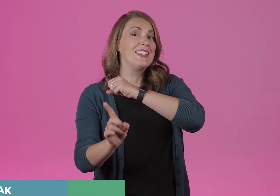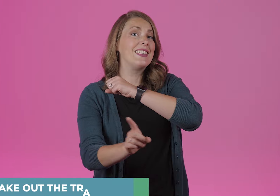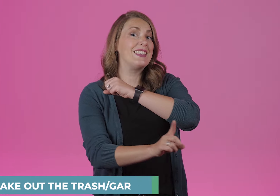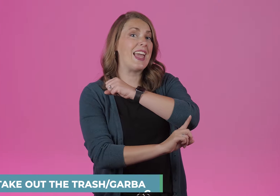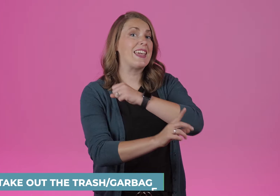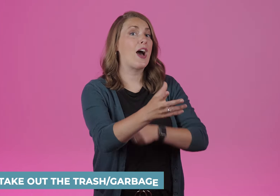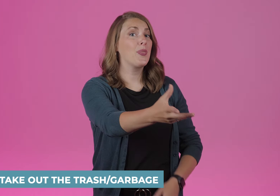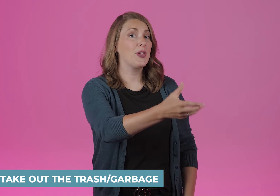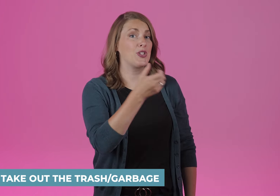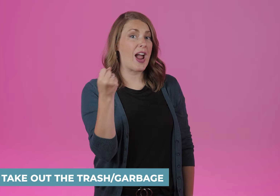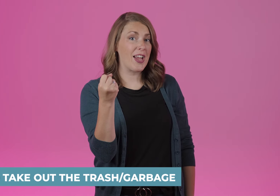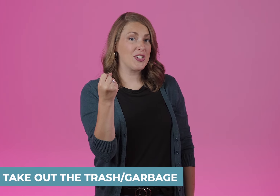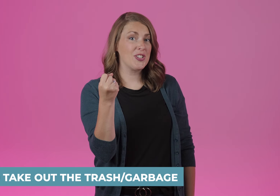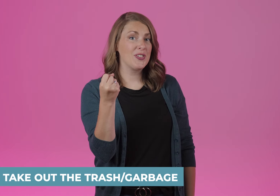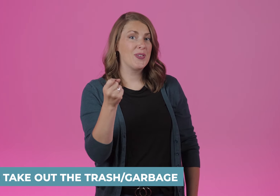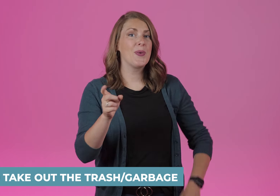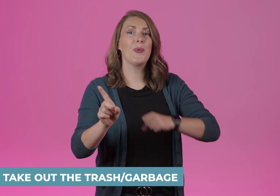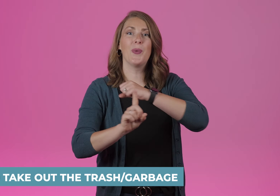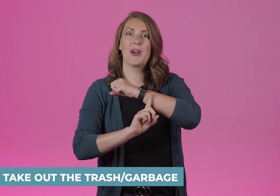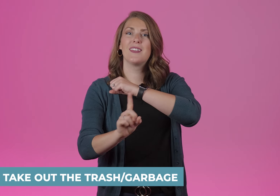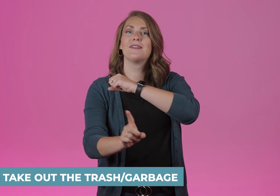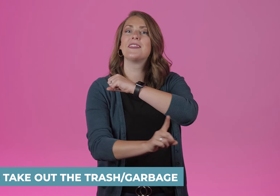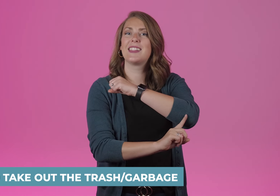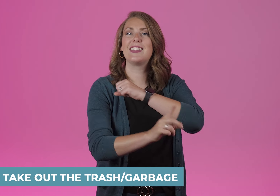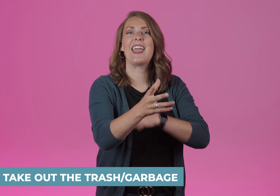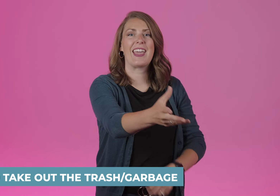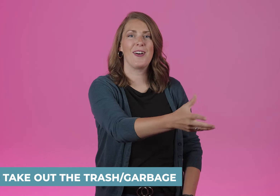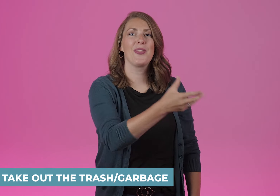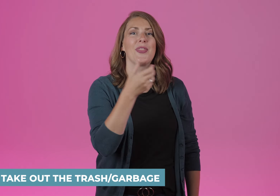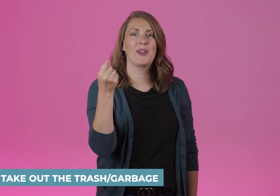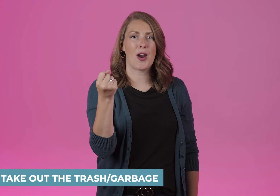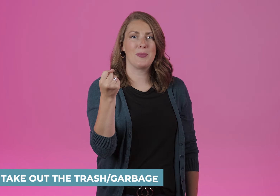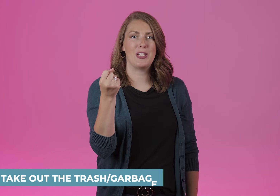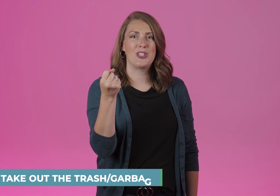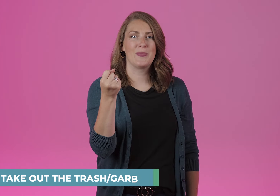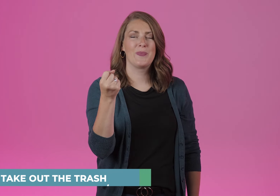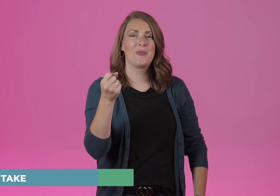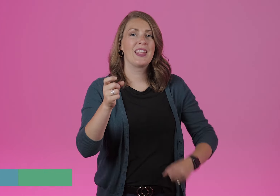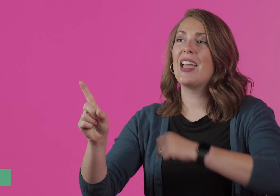to take out the trash or to take out the garbage.